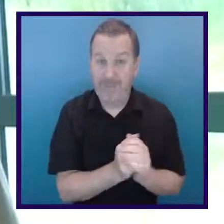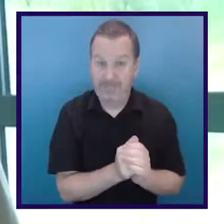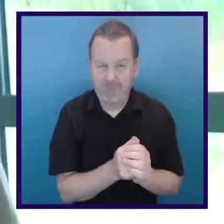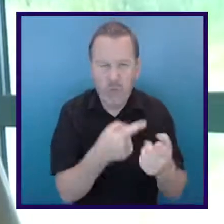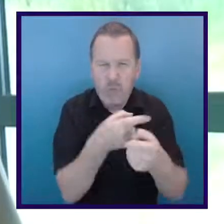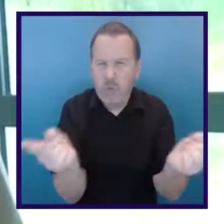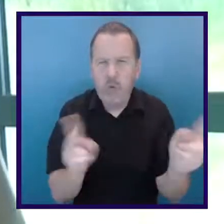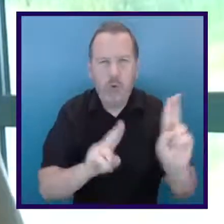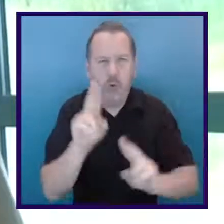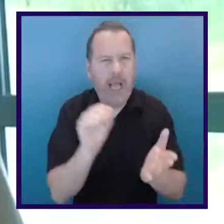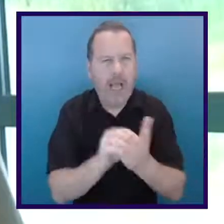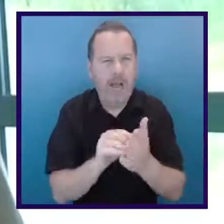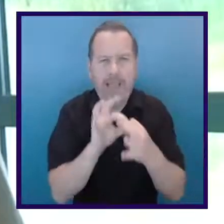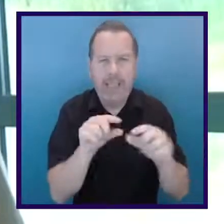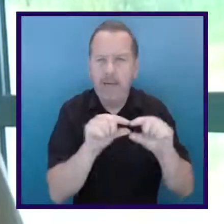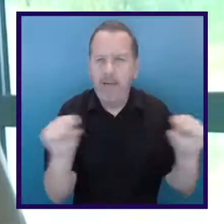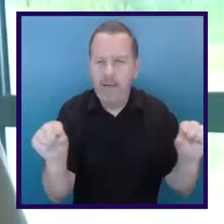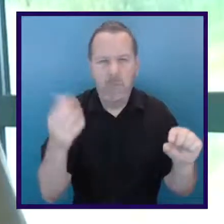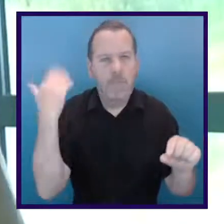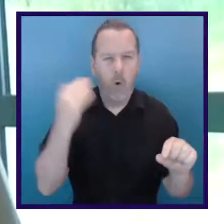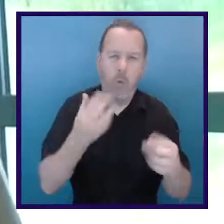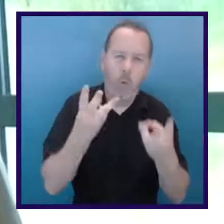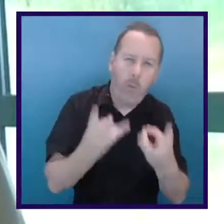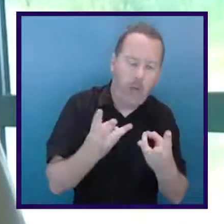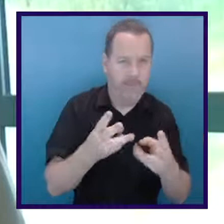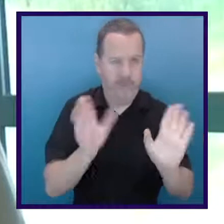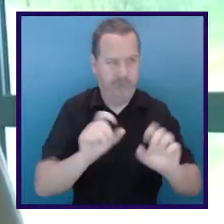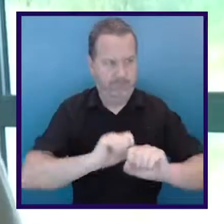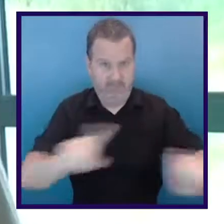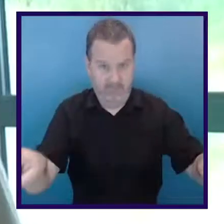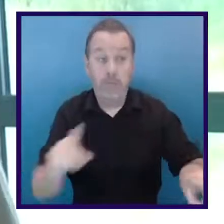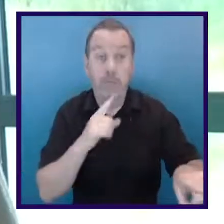sent to anybody who requested them in advance, but again recordings of these will also be